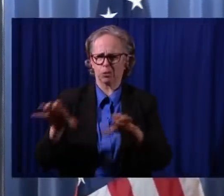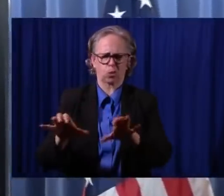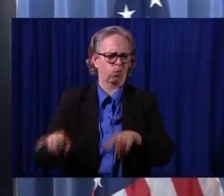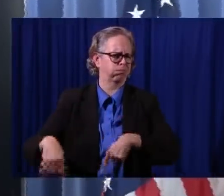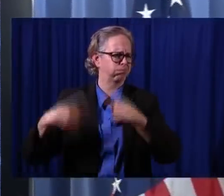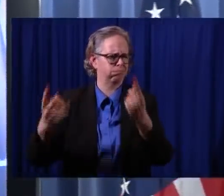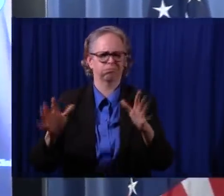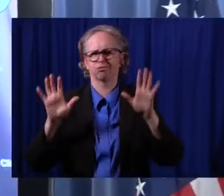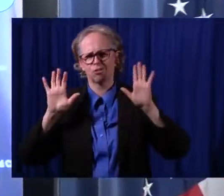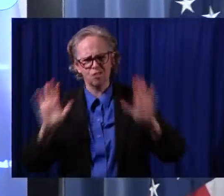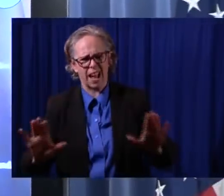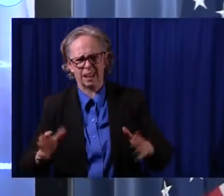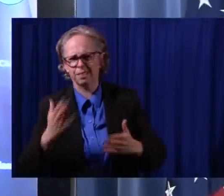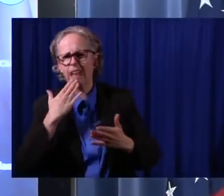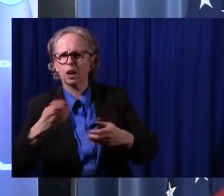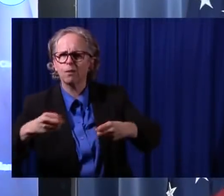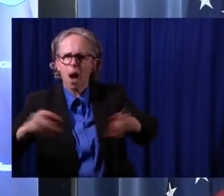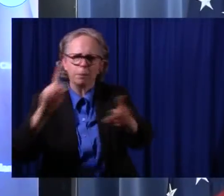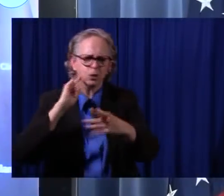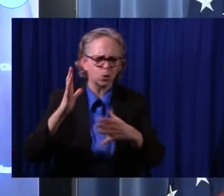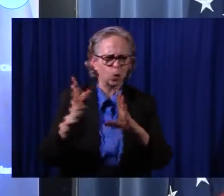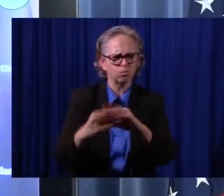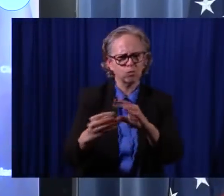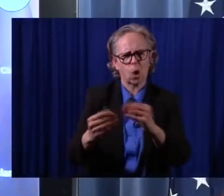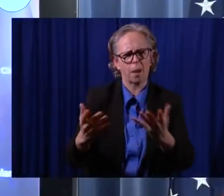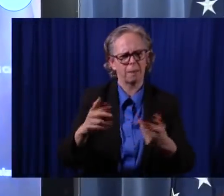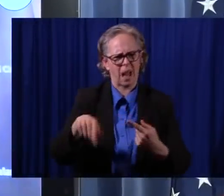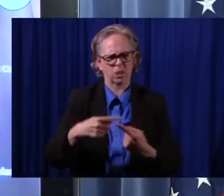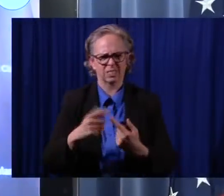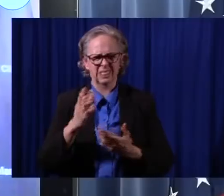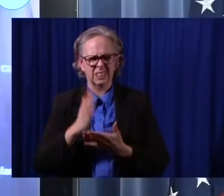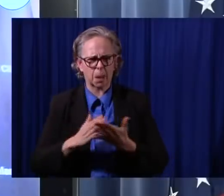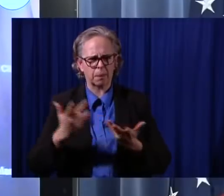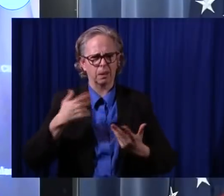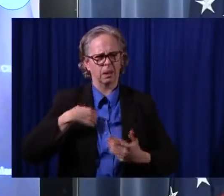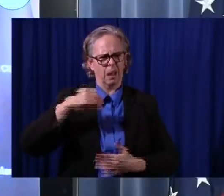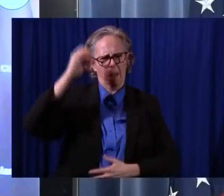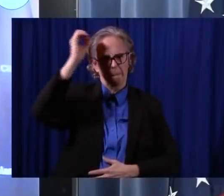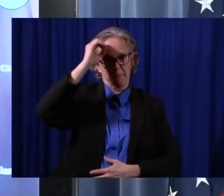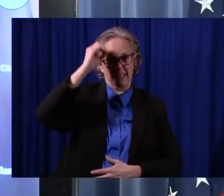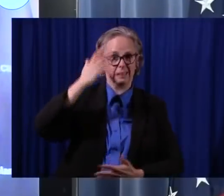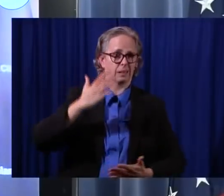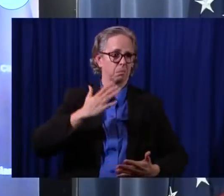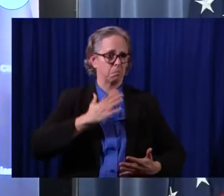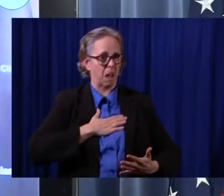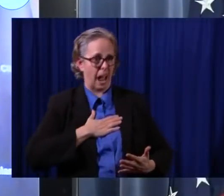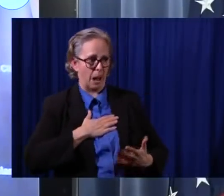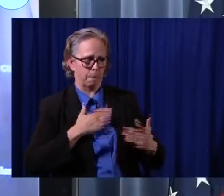SHARE WITH OUR VIEWERS AND LISTENERS REALLY WHAT YOUR MESSAGE FROM THAT OP-ED PIECES